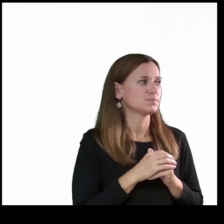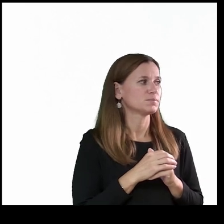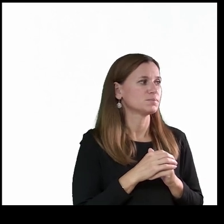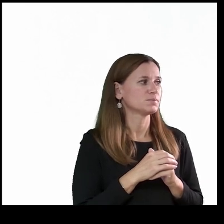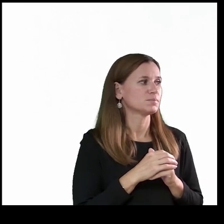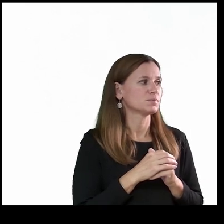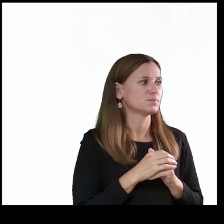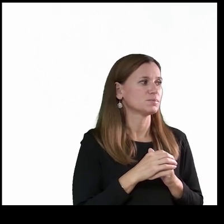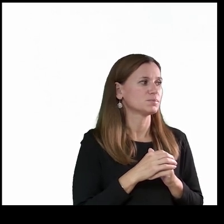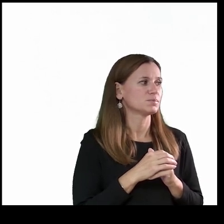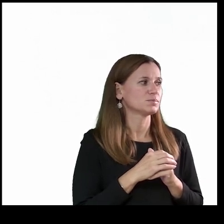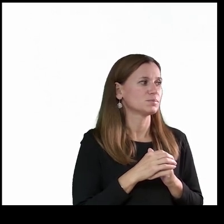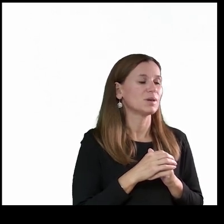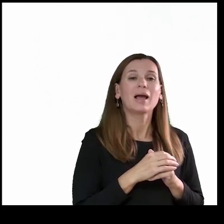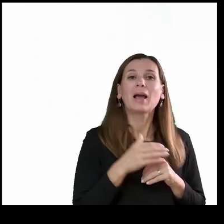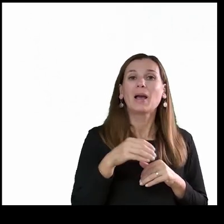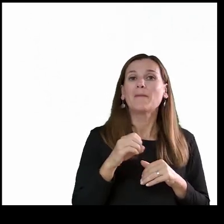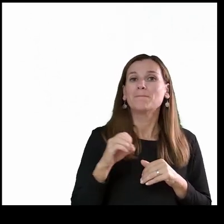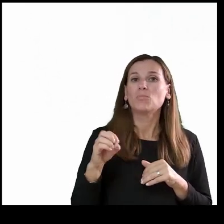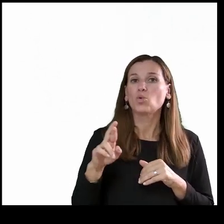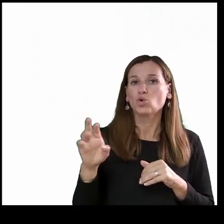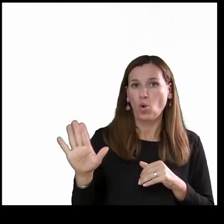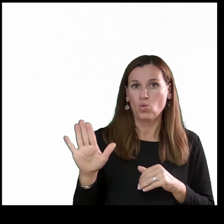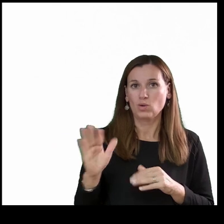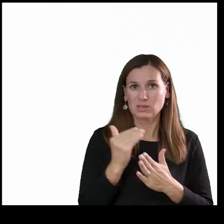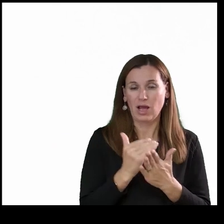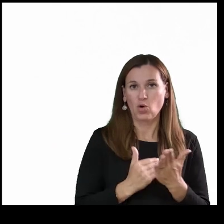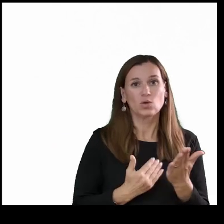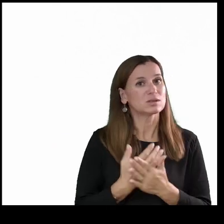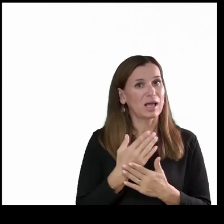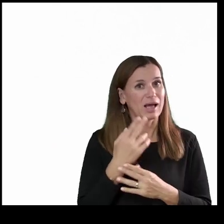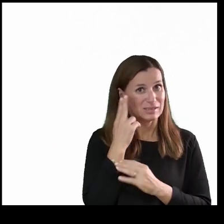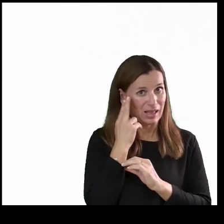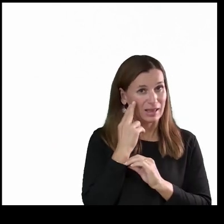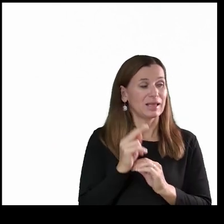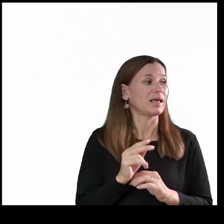law, Moore's Law for knowledge was formulated in 1981.